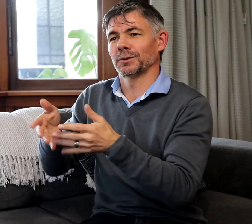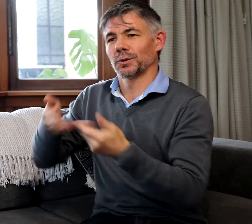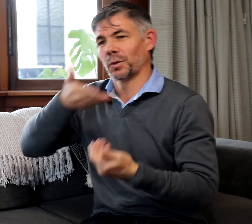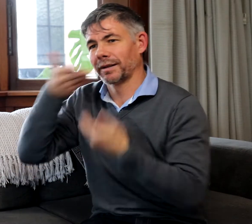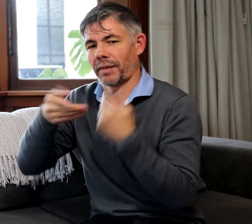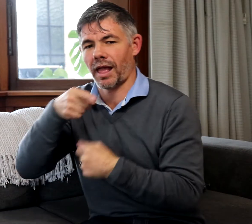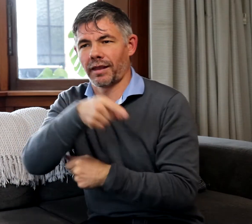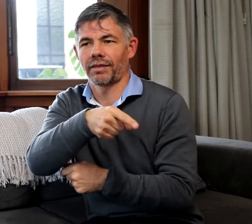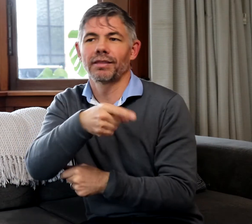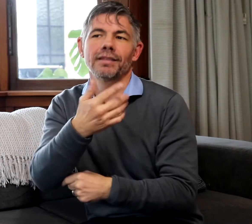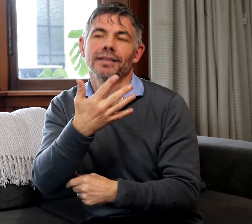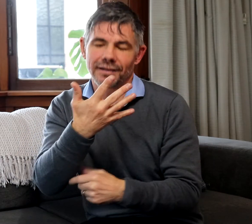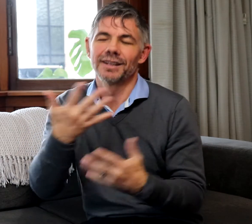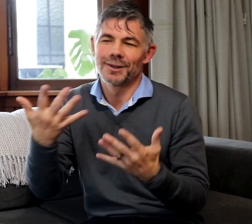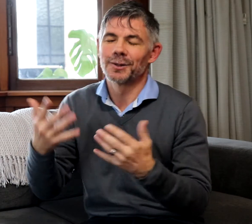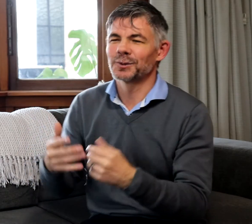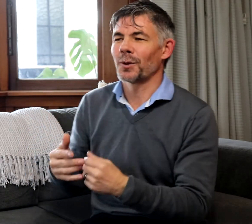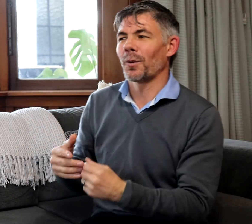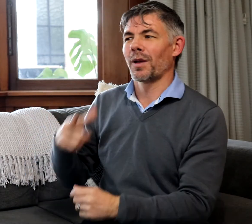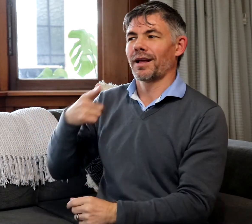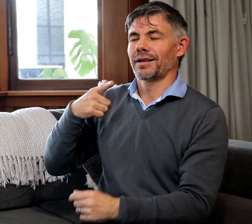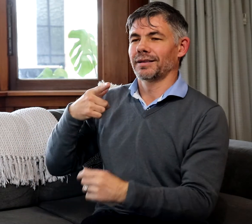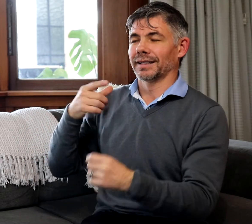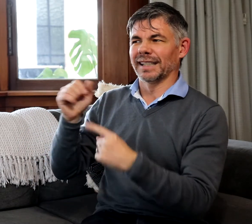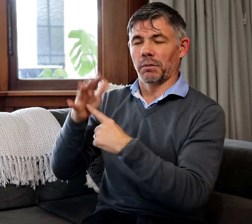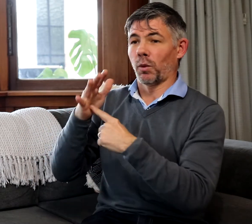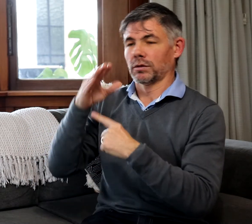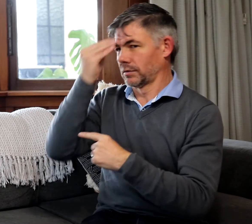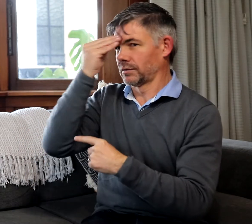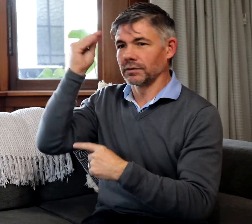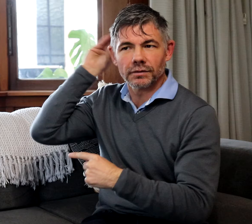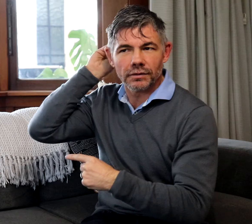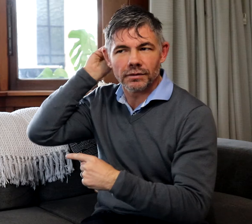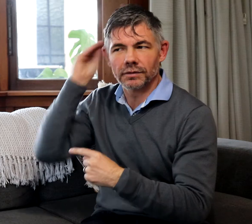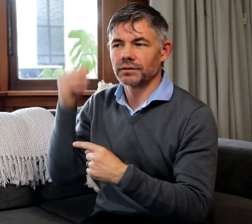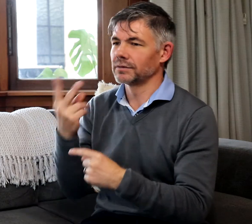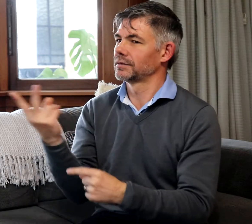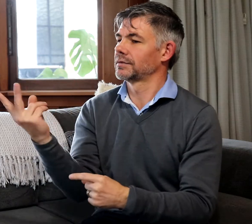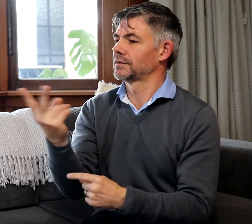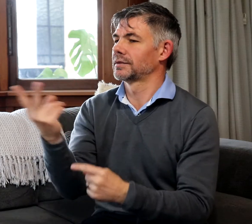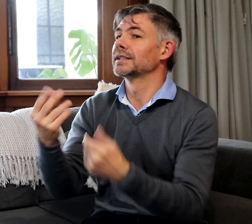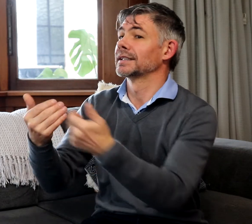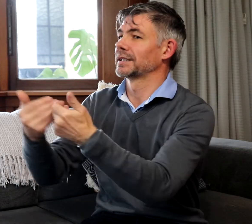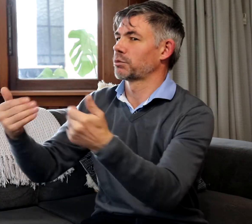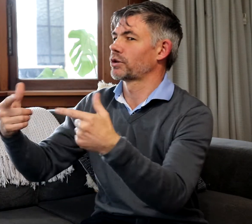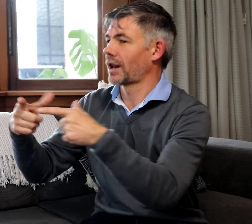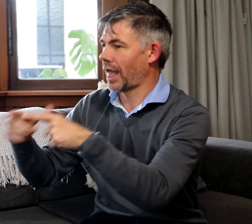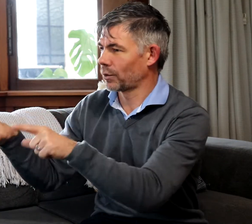in sign language, because they’re concepts that you're working from, rather than following a certain grammatical structure.